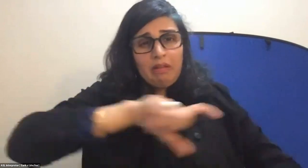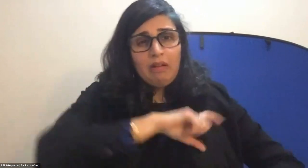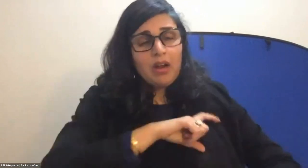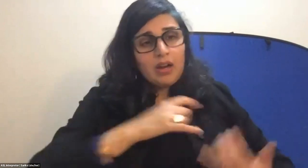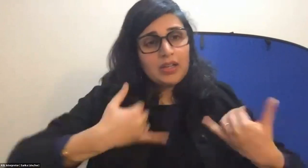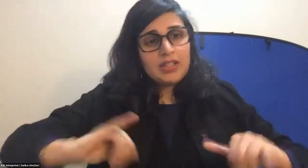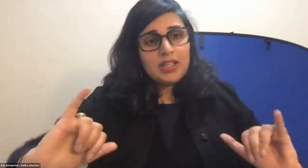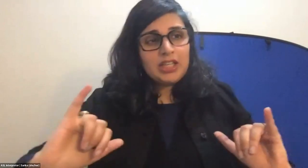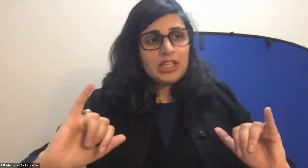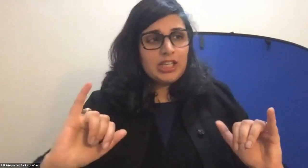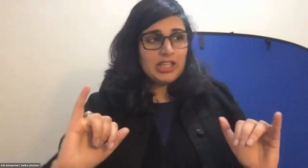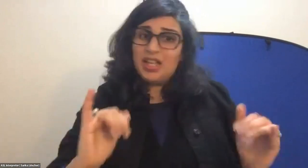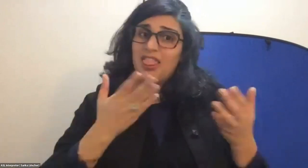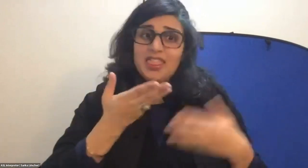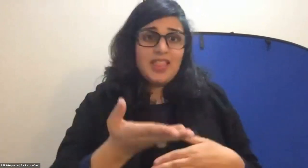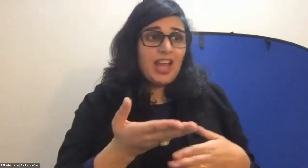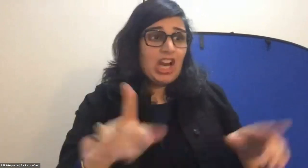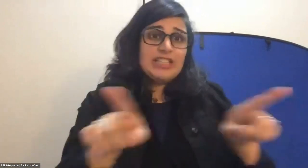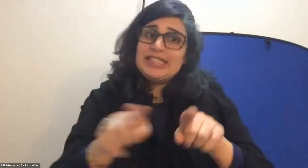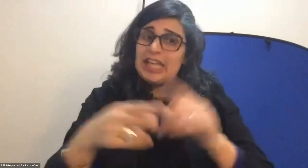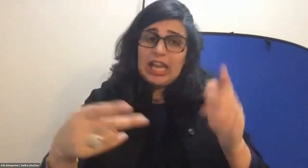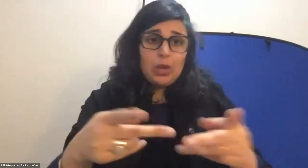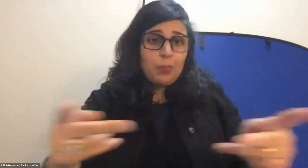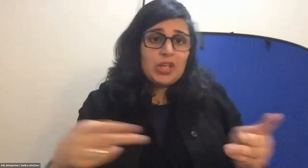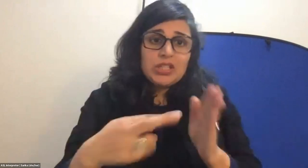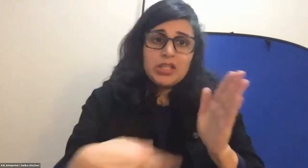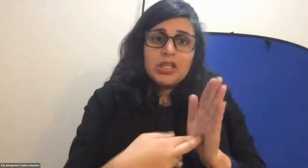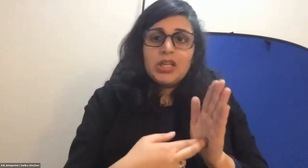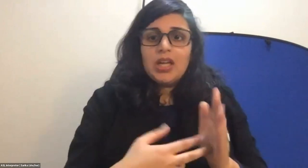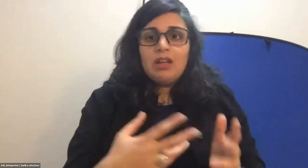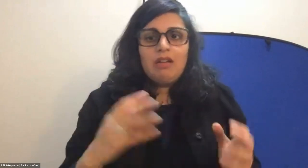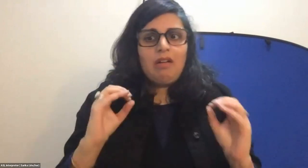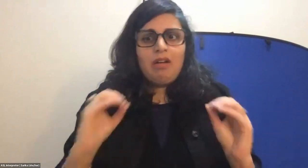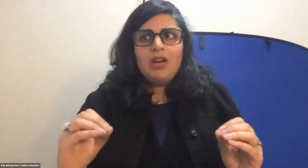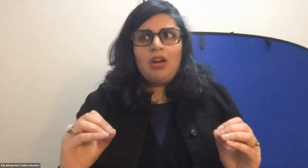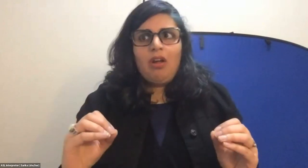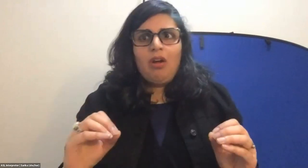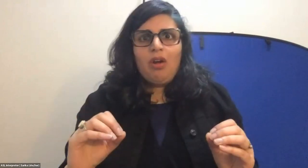And abusing the general public. And many of these officers still remain